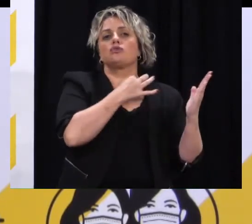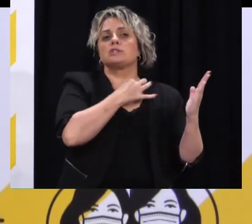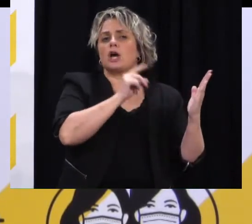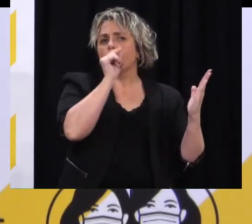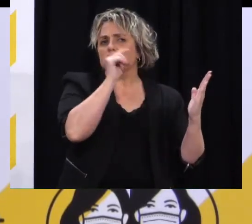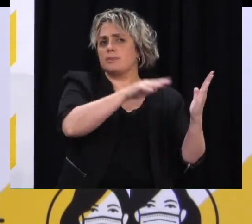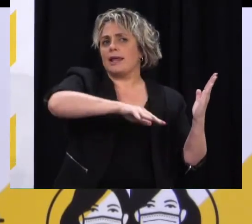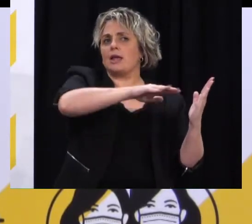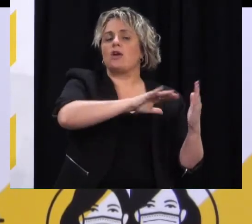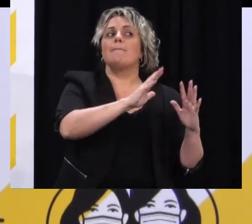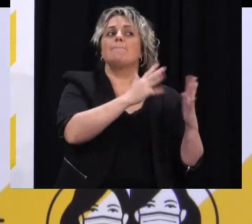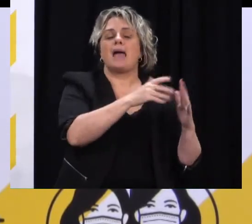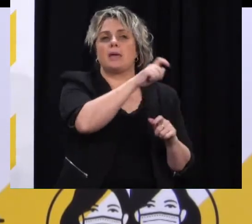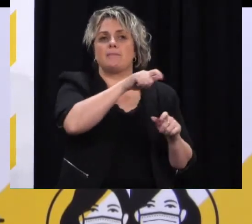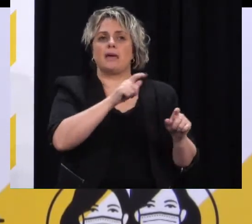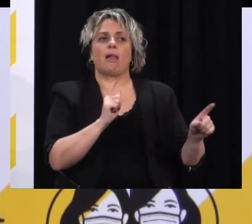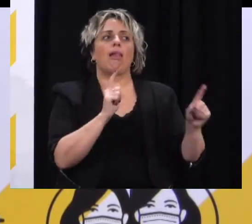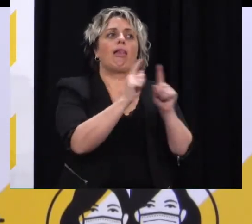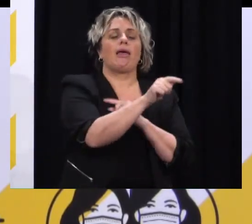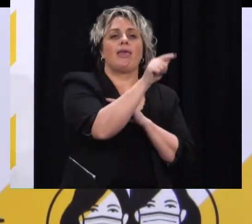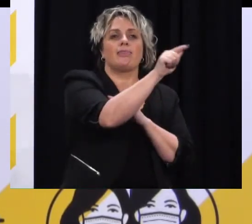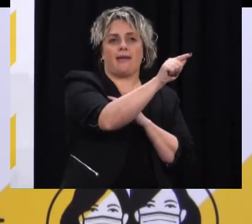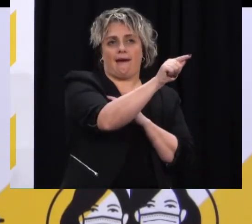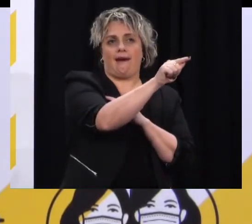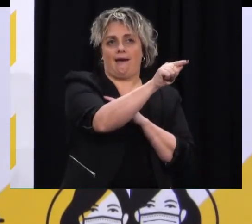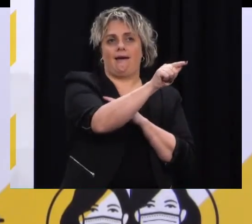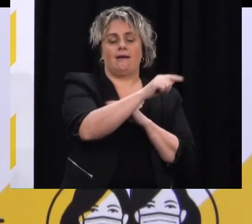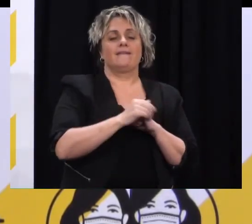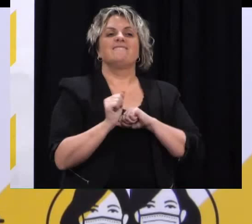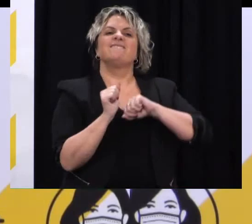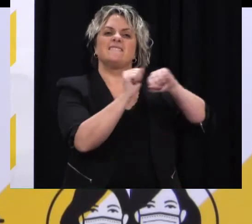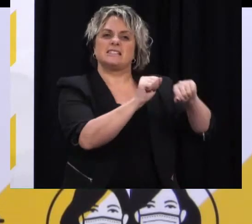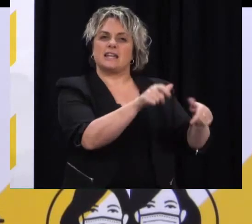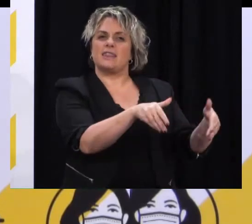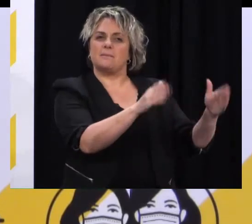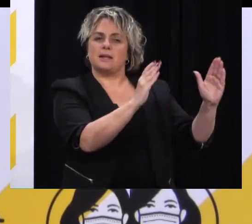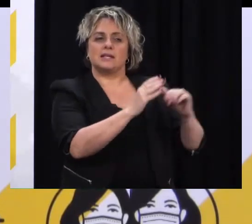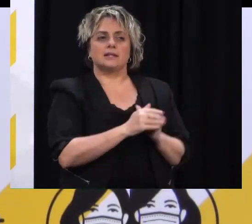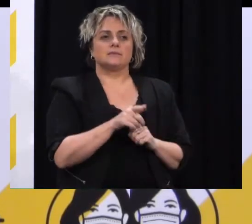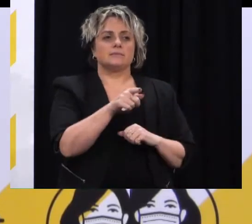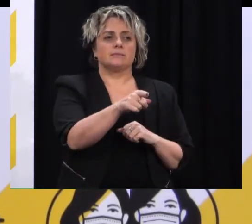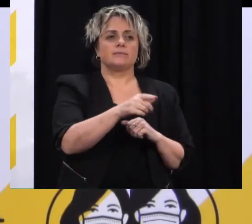flagged as a particular one of concern by our public health colleagues but obviously it has been listed as a location of